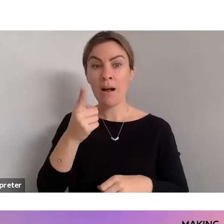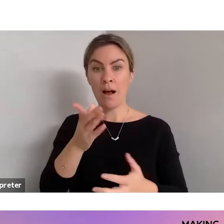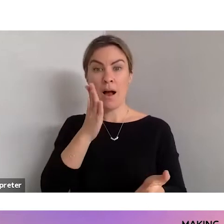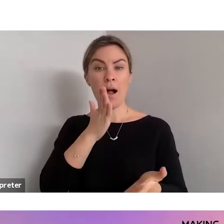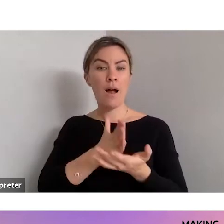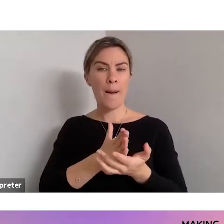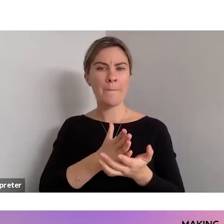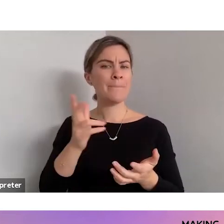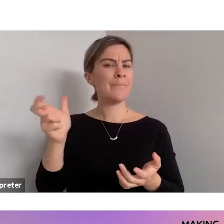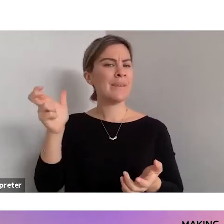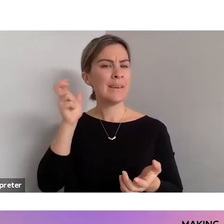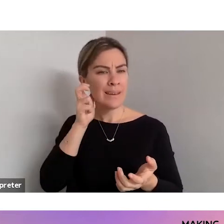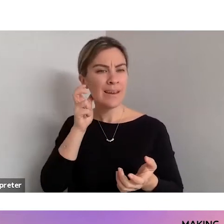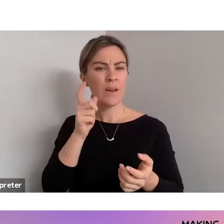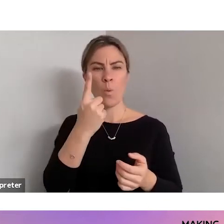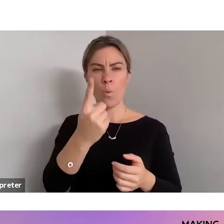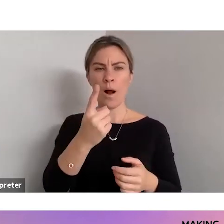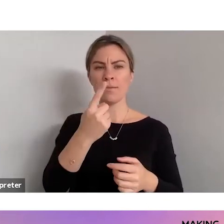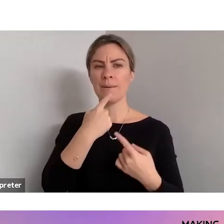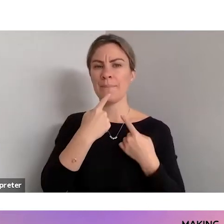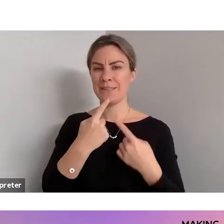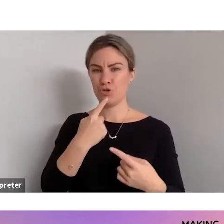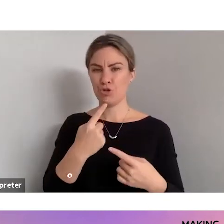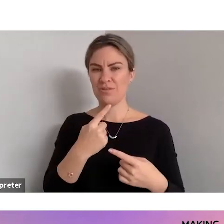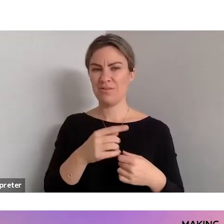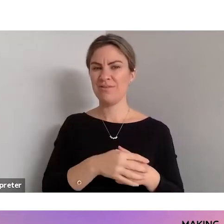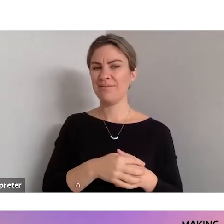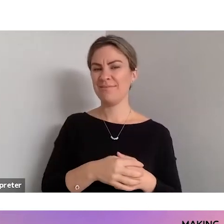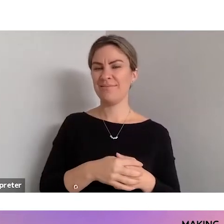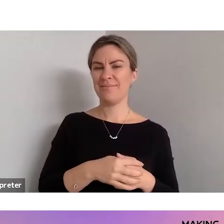It also makes them easier to read in general.